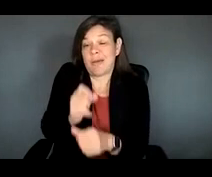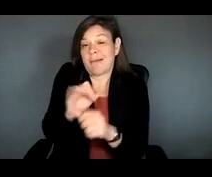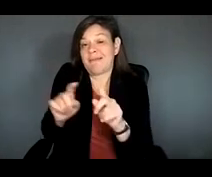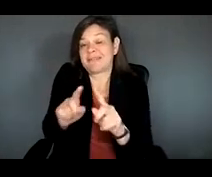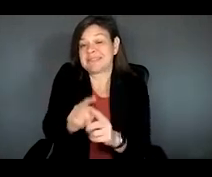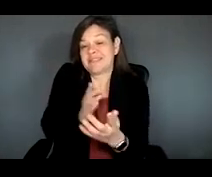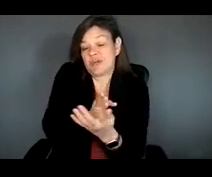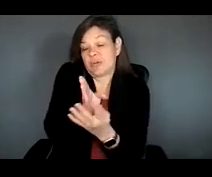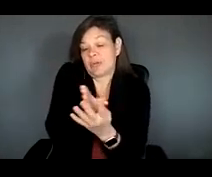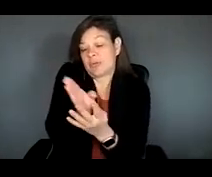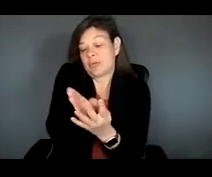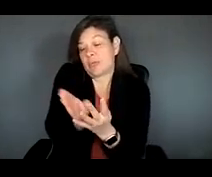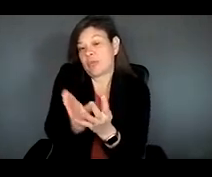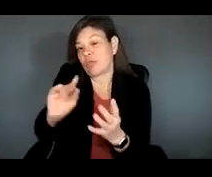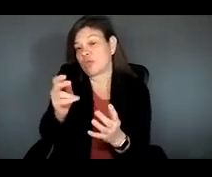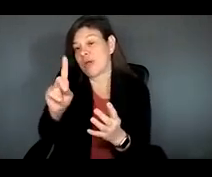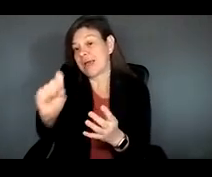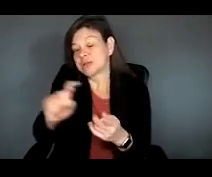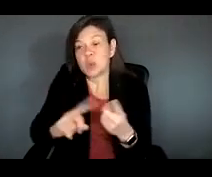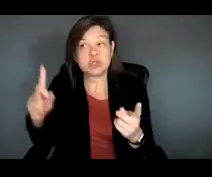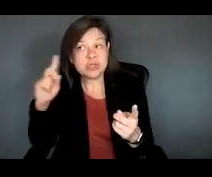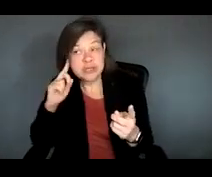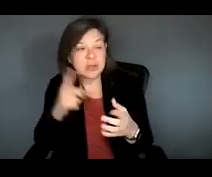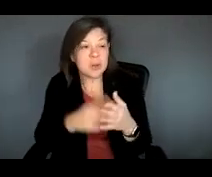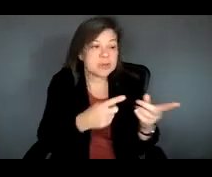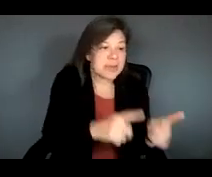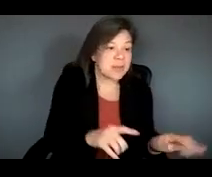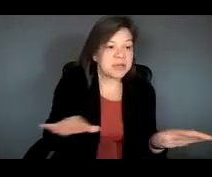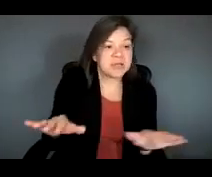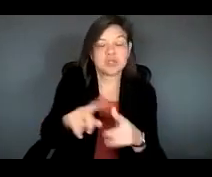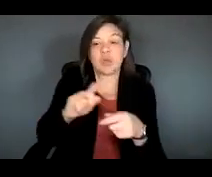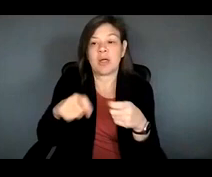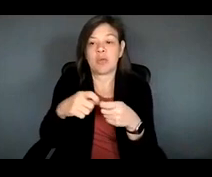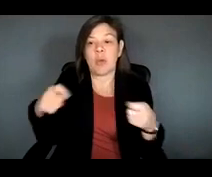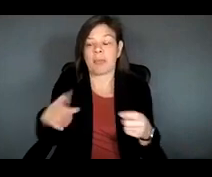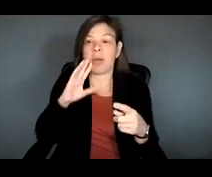that are happening. What you are hearing. So that the wrap-up is reflecting back to